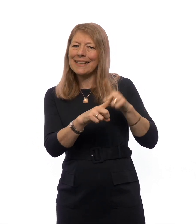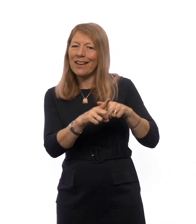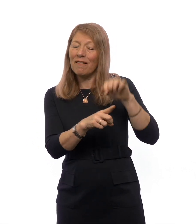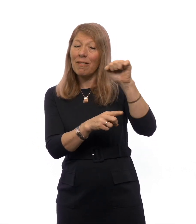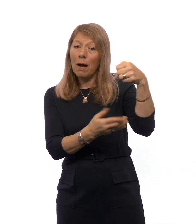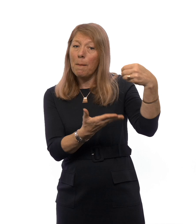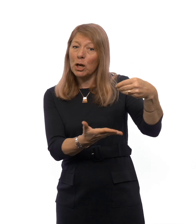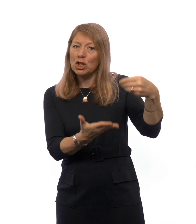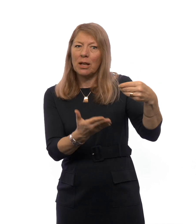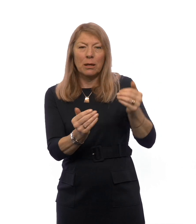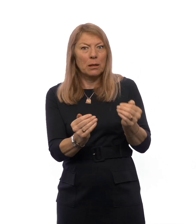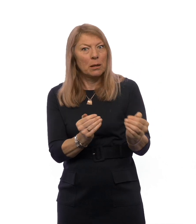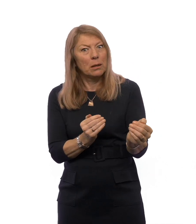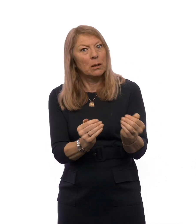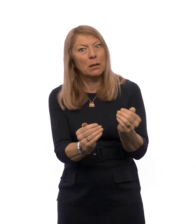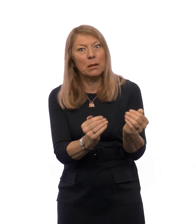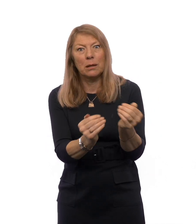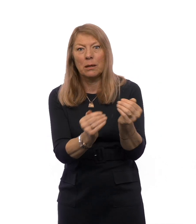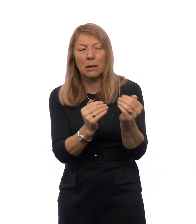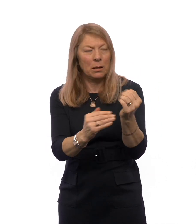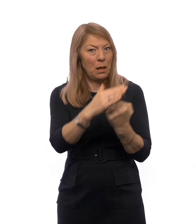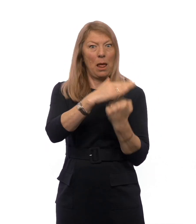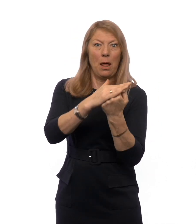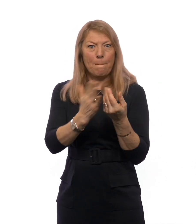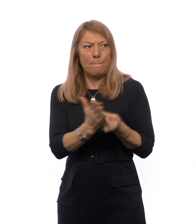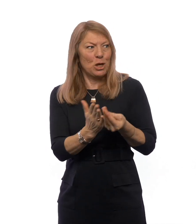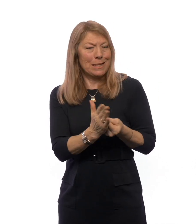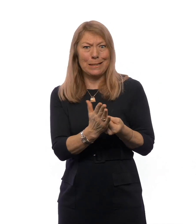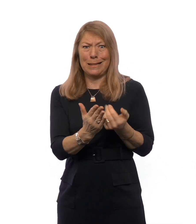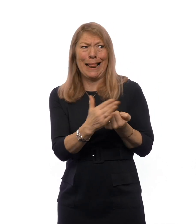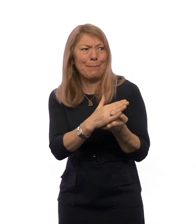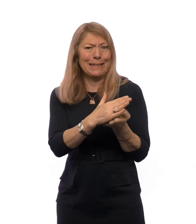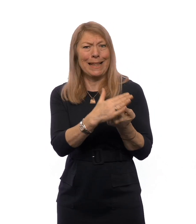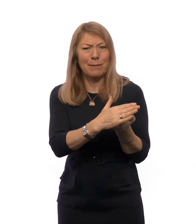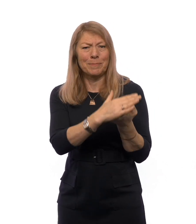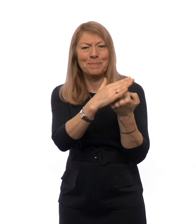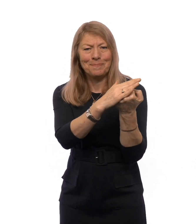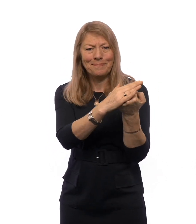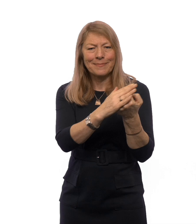financial memorandum contains limited financial information.